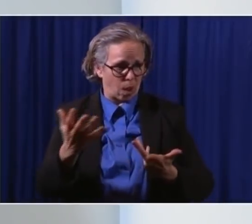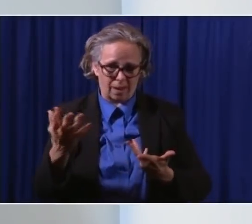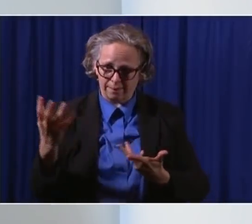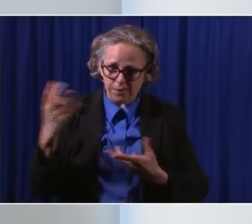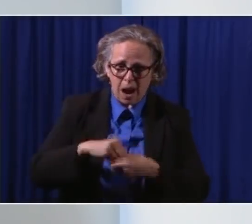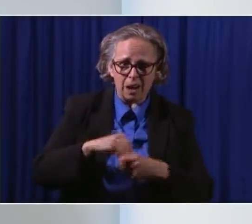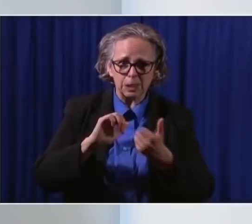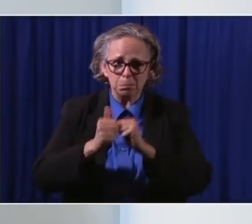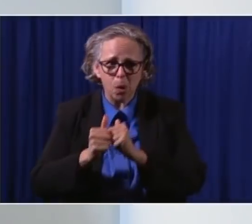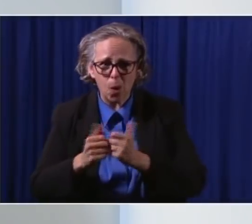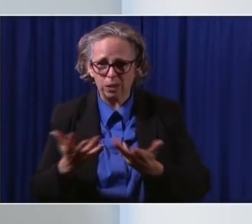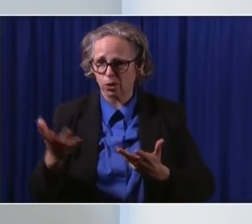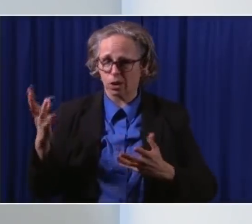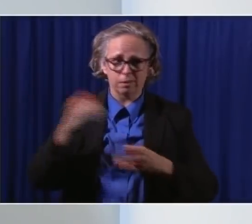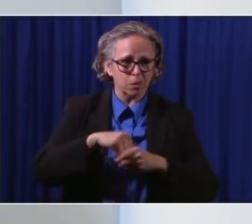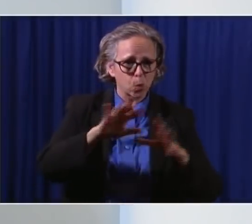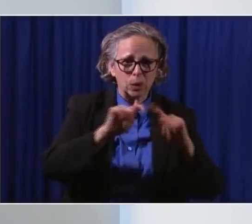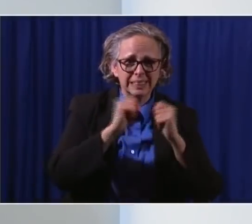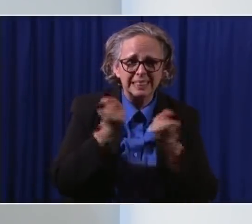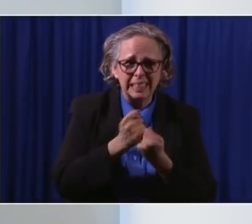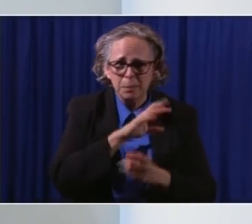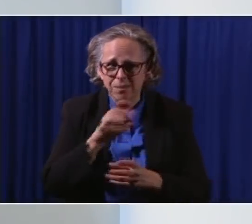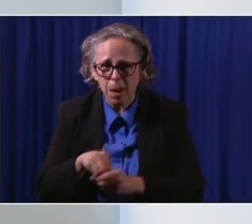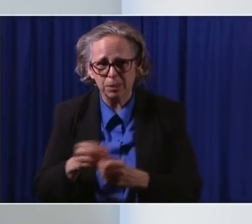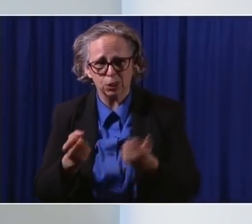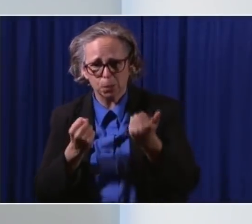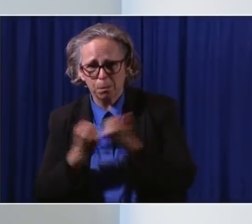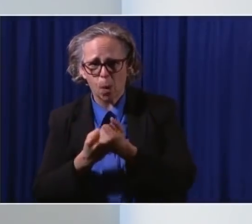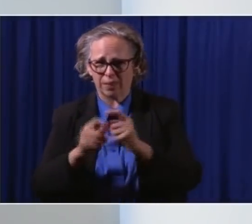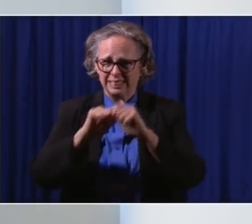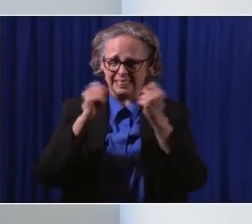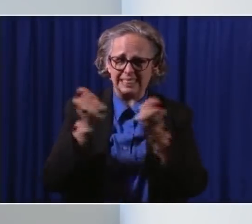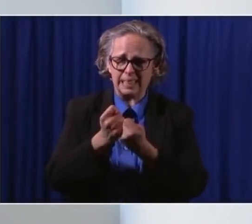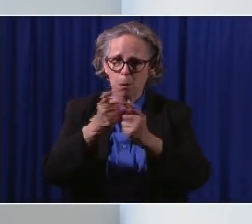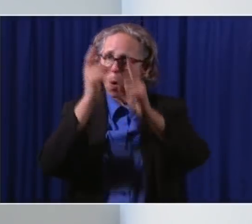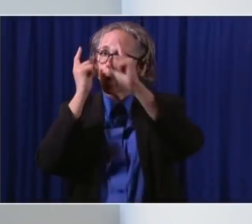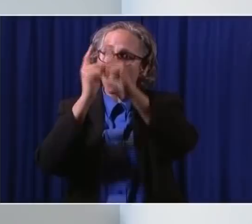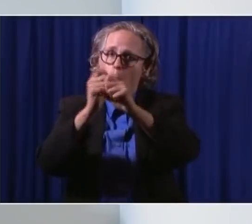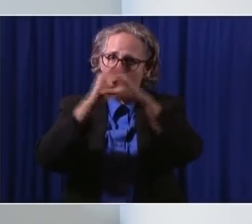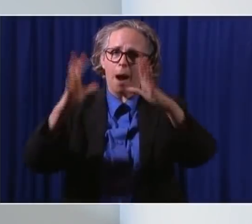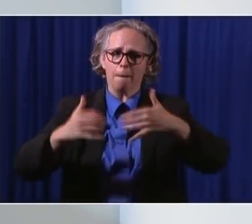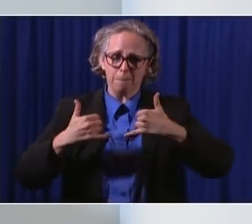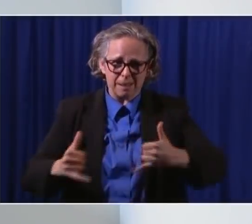THE SPREAD OF THE CORONA VIRUS. WE TALK TO YOUNG PEOPLE AND IF YOU ARE AN ATHLETE THIS IS SUPER RELEVANT. IT DEPENDS ON YOUR TEAMMATE'S